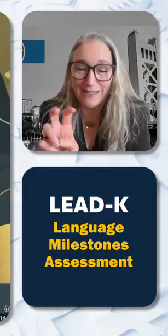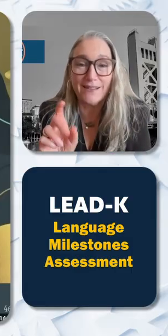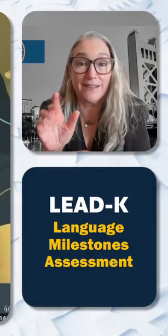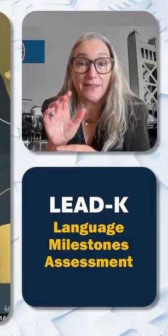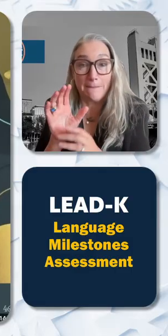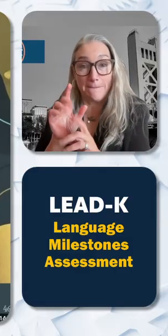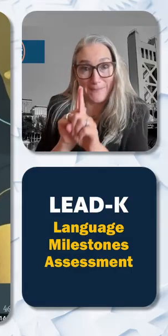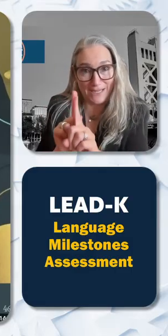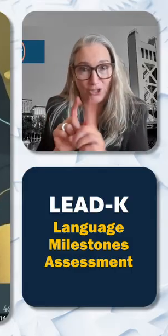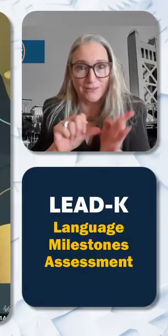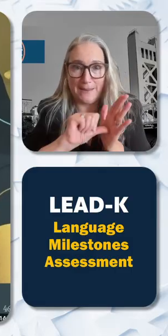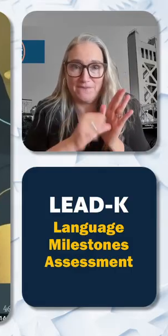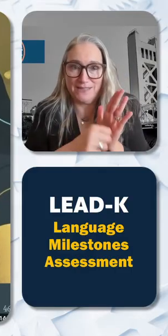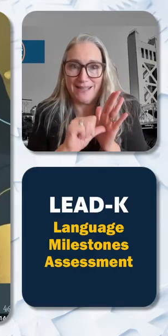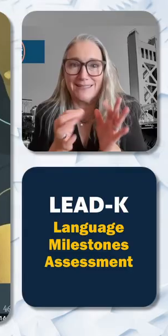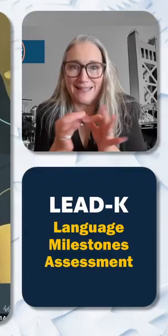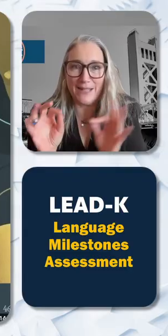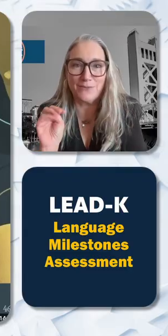To support new families during their journeys?